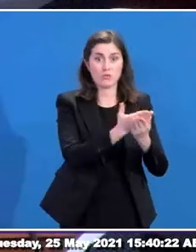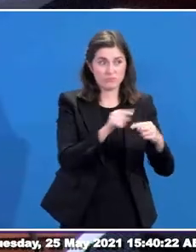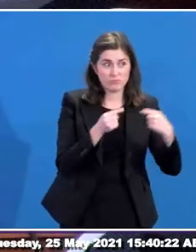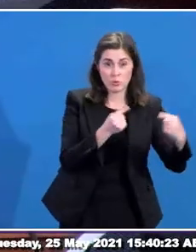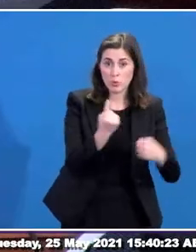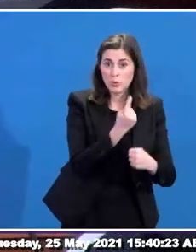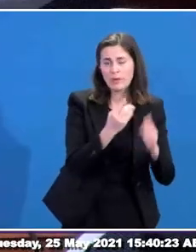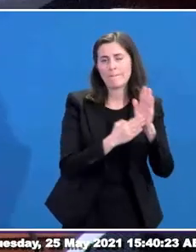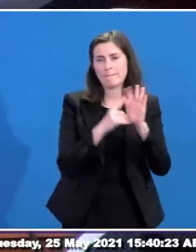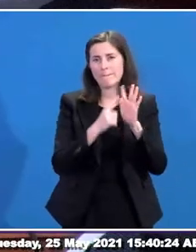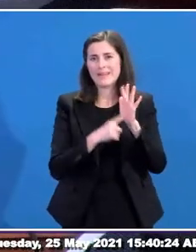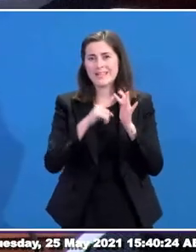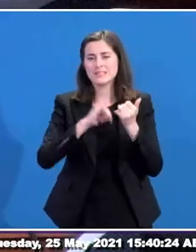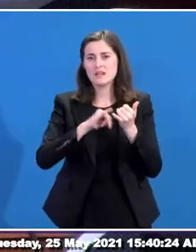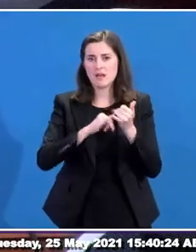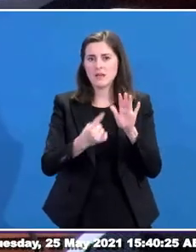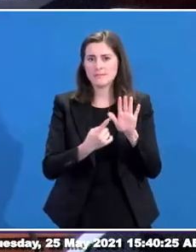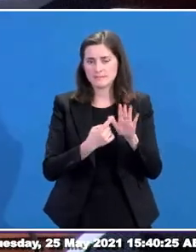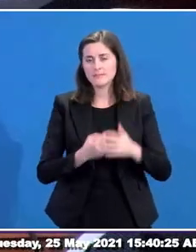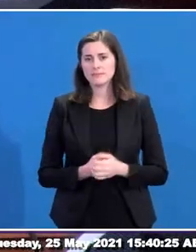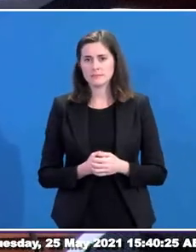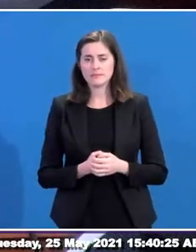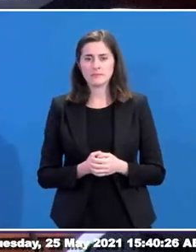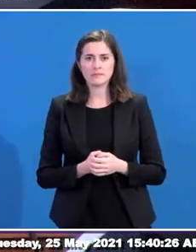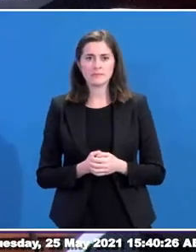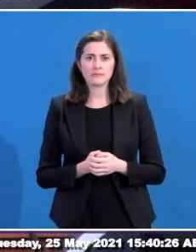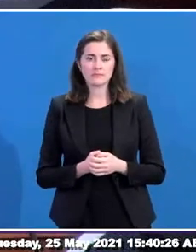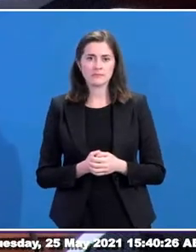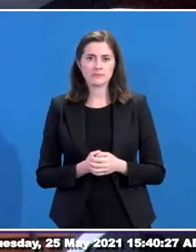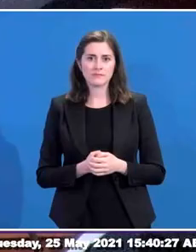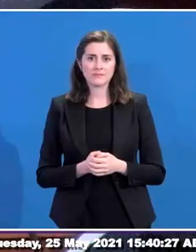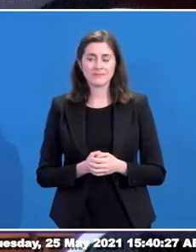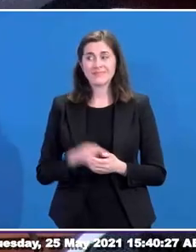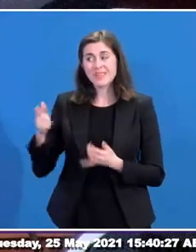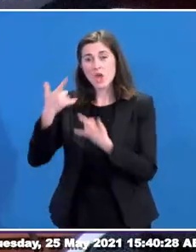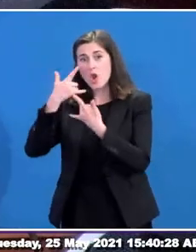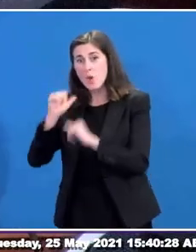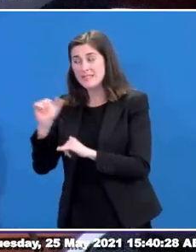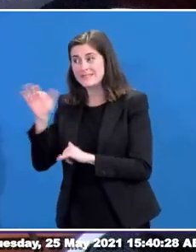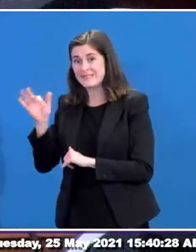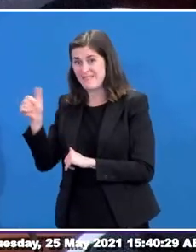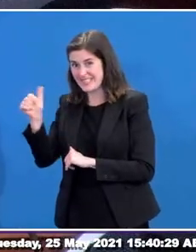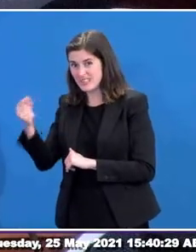And you were told that this is an allegation reported by a support